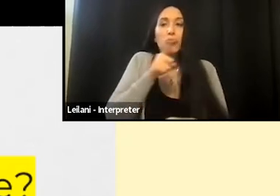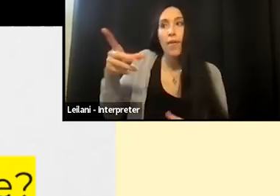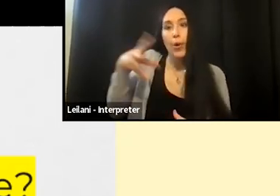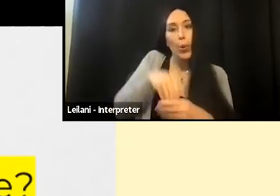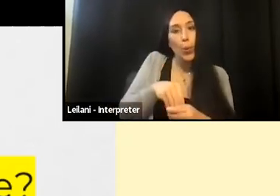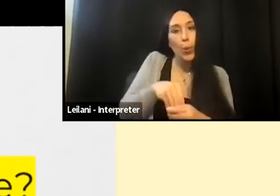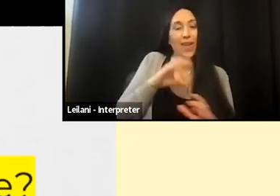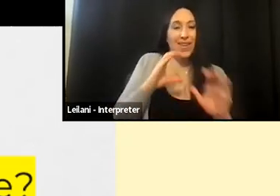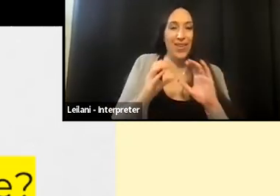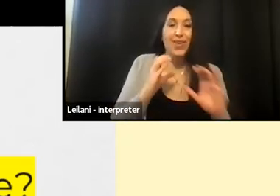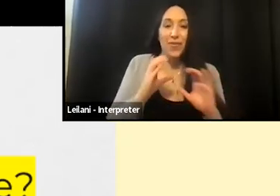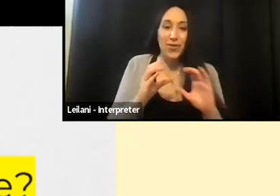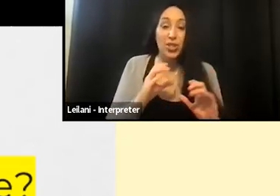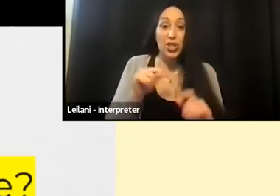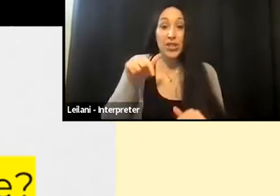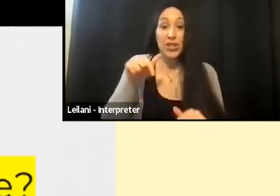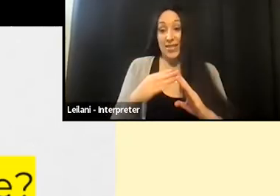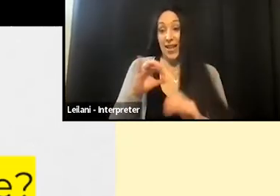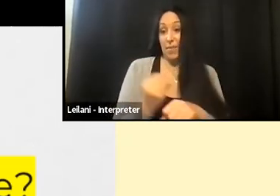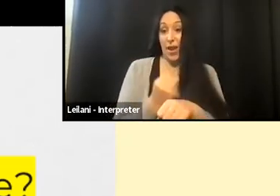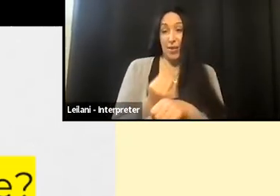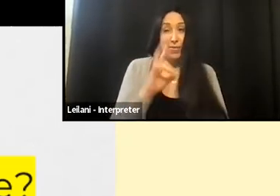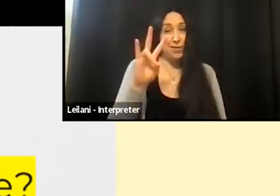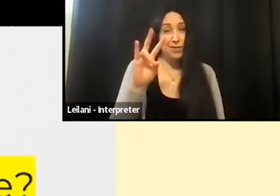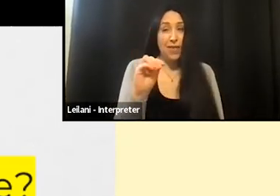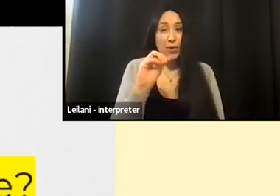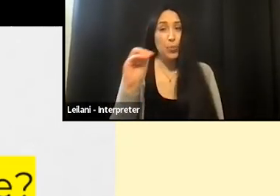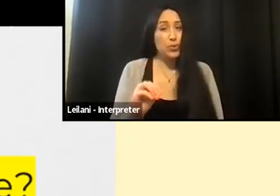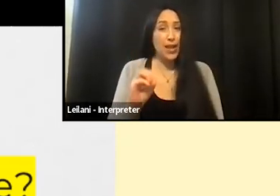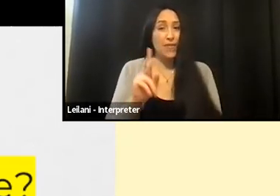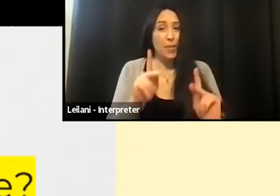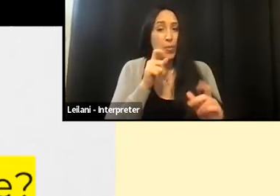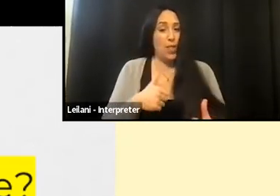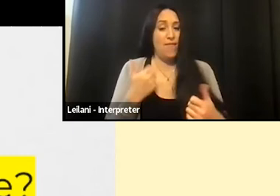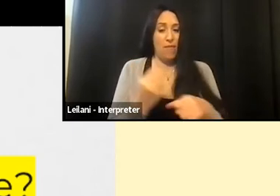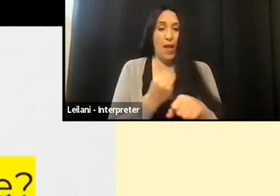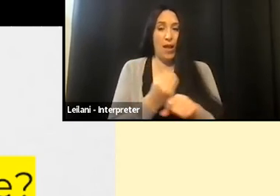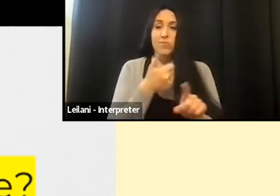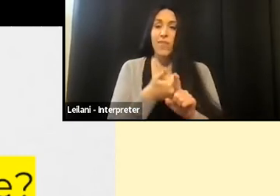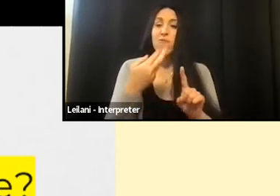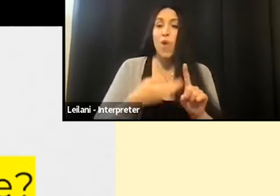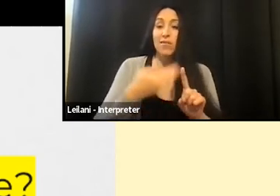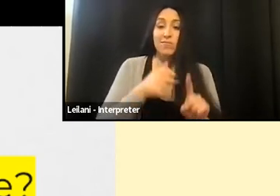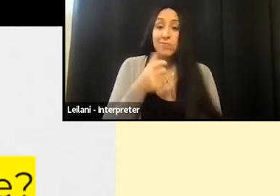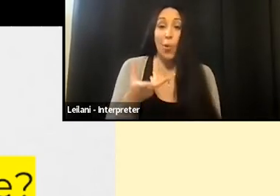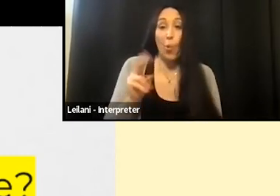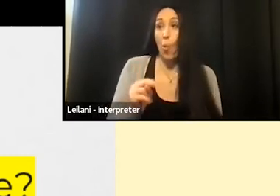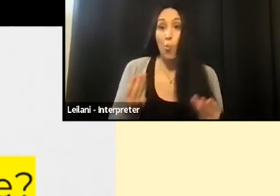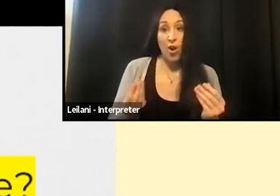70% of the people living in the city of Miami are renters. We understand that Miami-Dade County